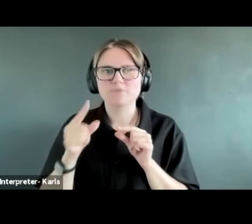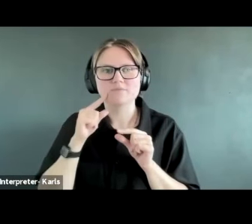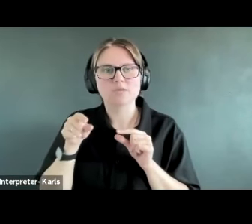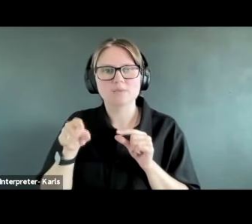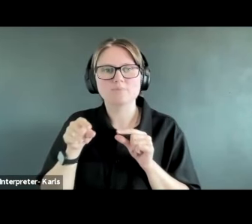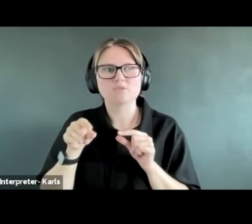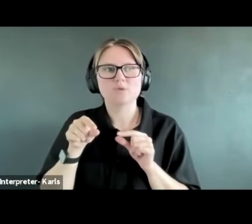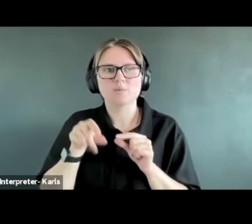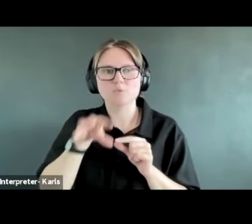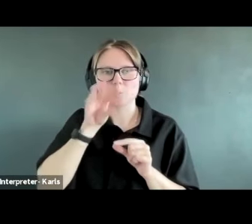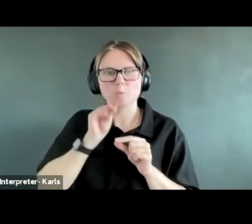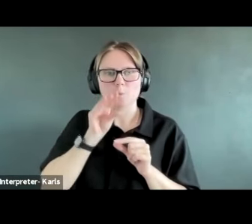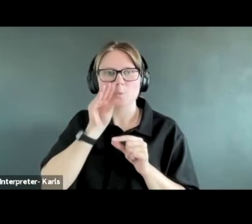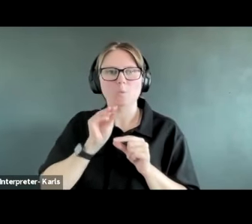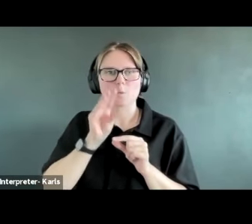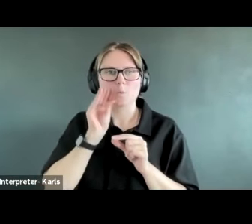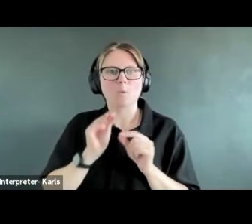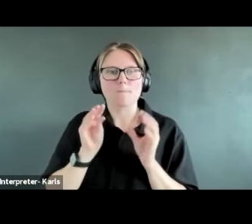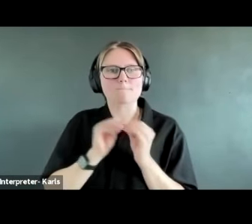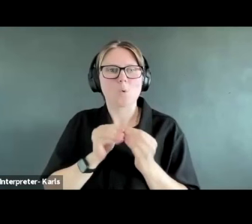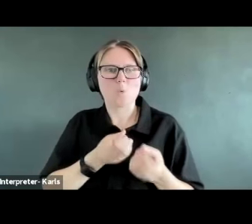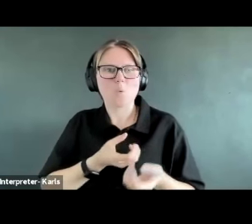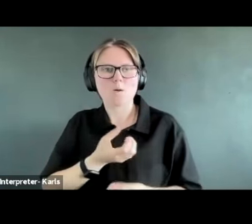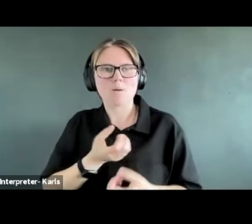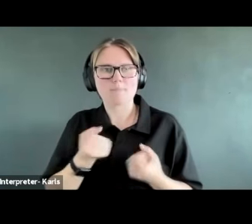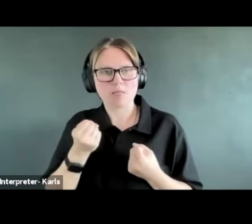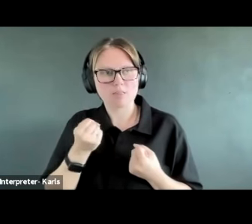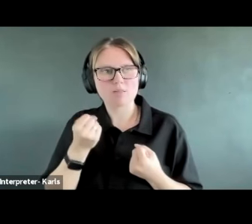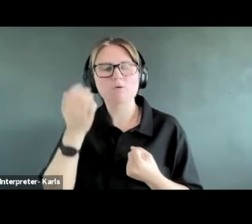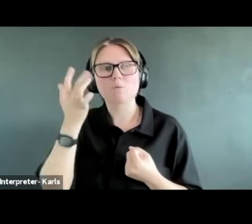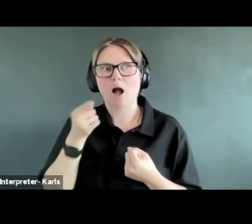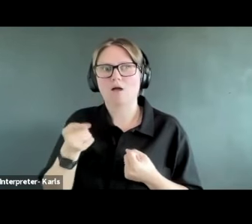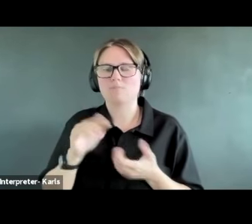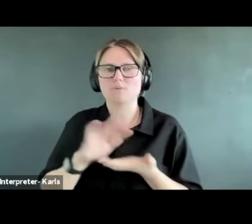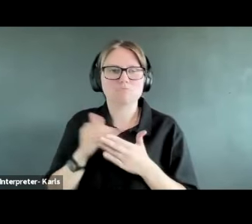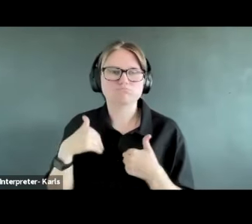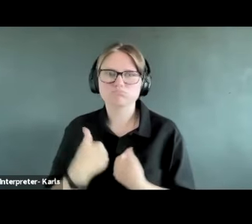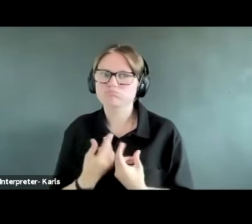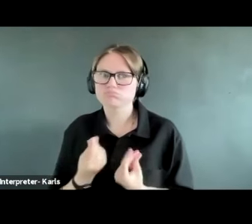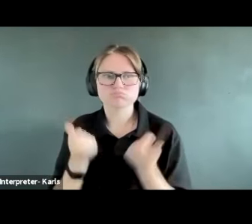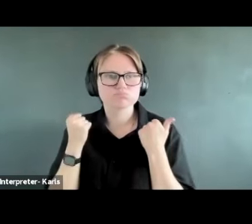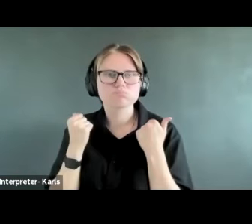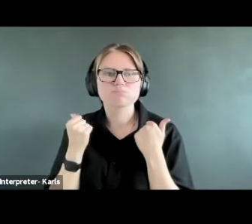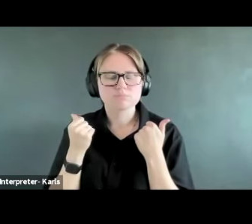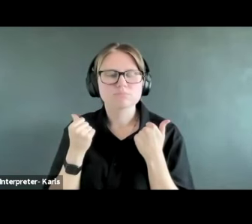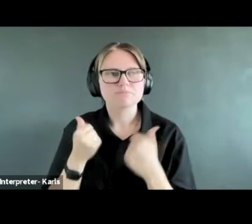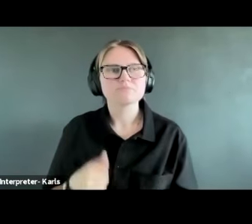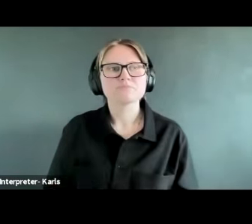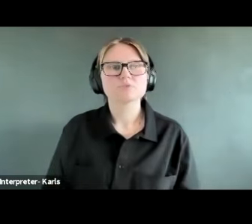was breastfeeding because he would tire so quickly. And so, you know, all of that, I wanted to be able